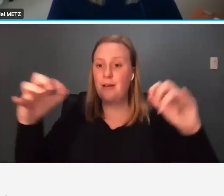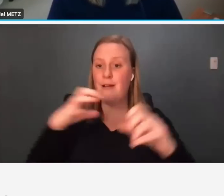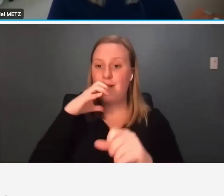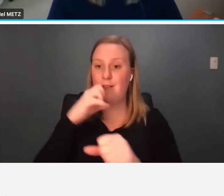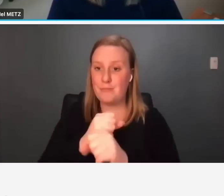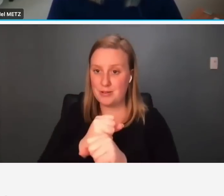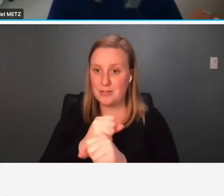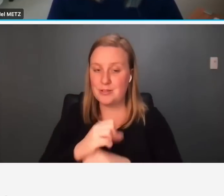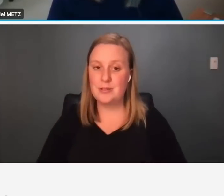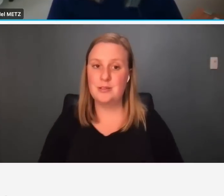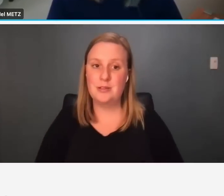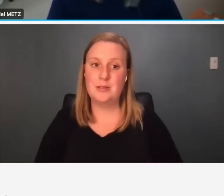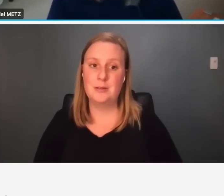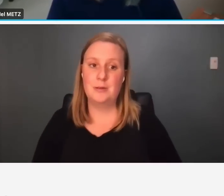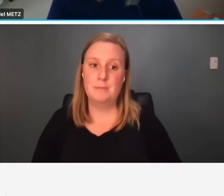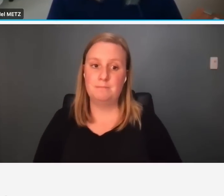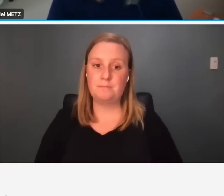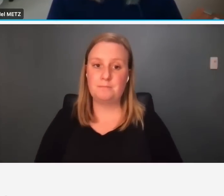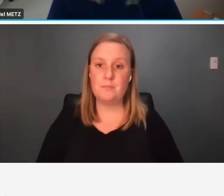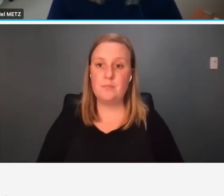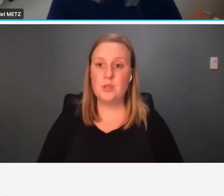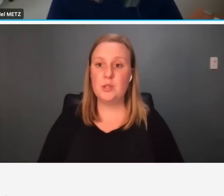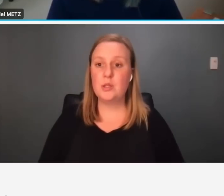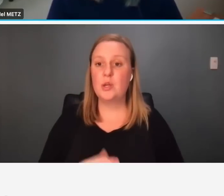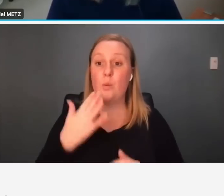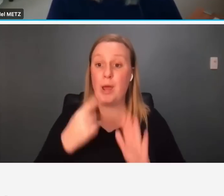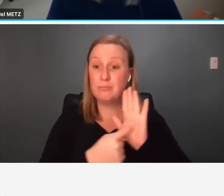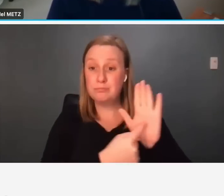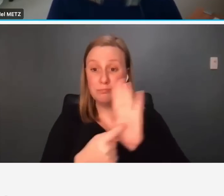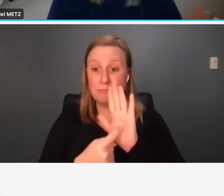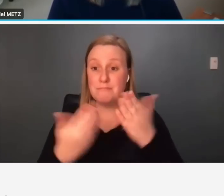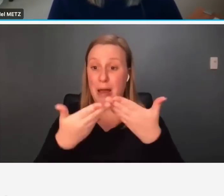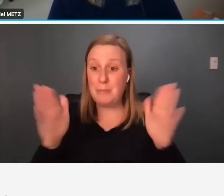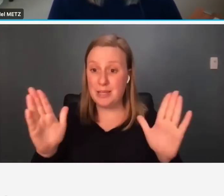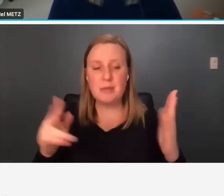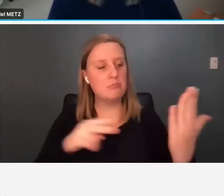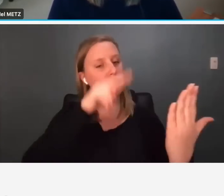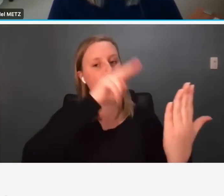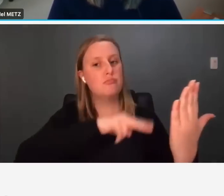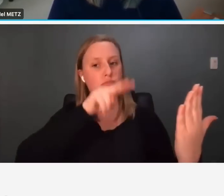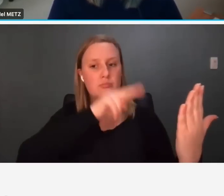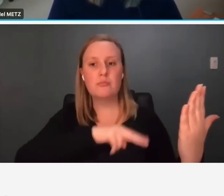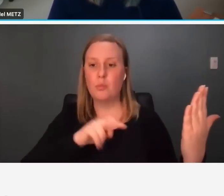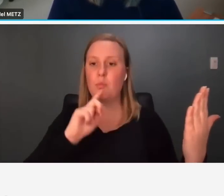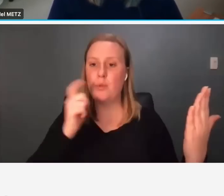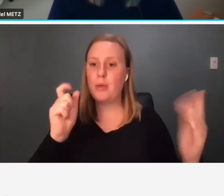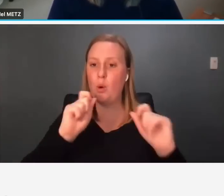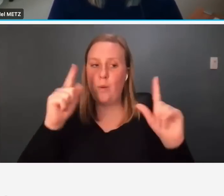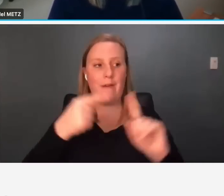made public there shouldn't be any surprises in the Bill. It's really important to recognise that the consultation and engagement on various aspects of